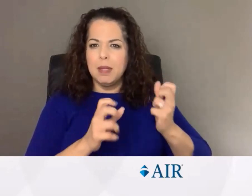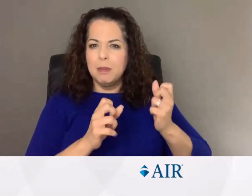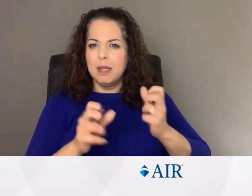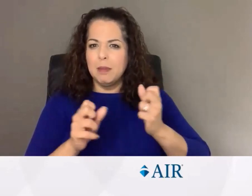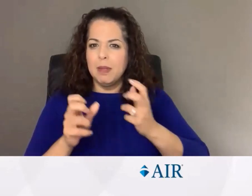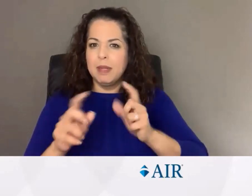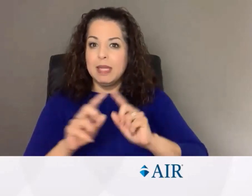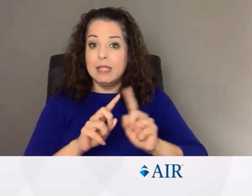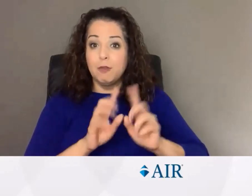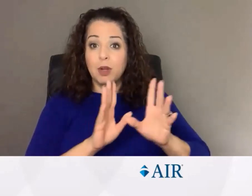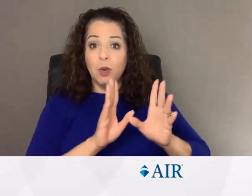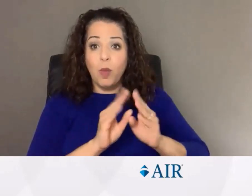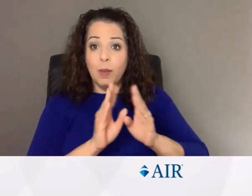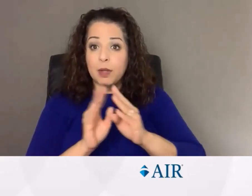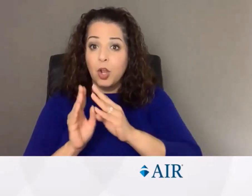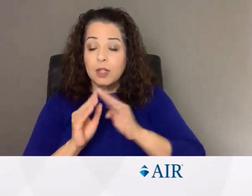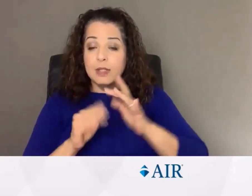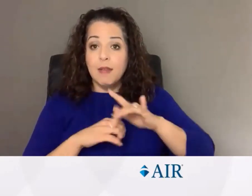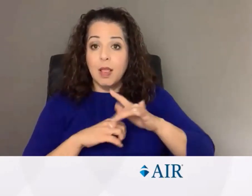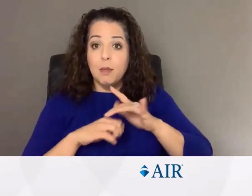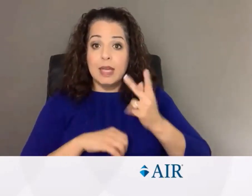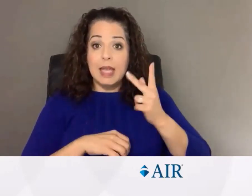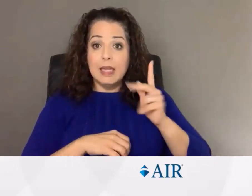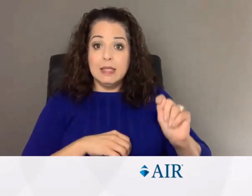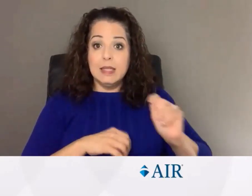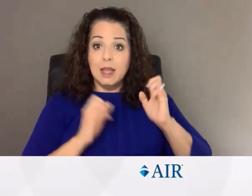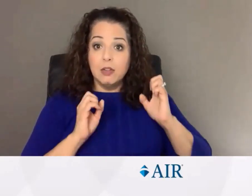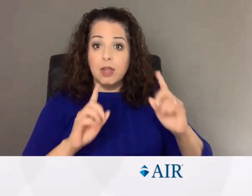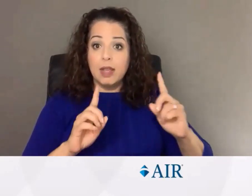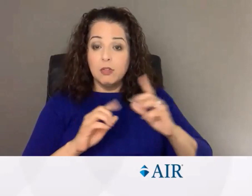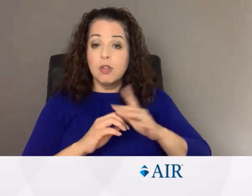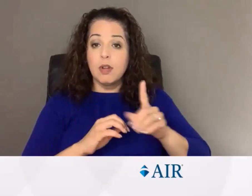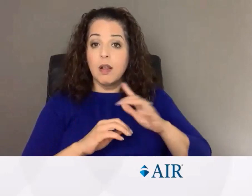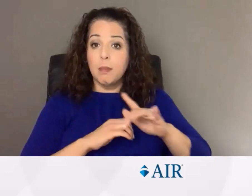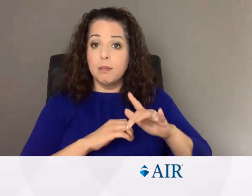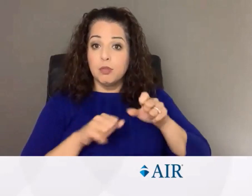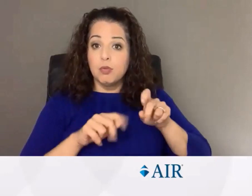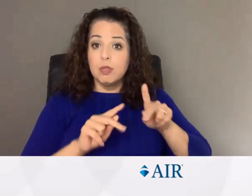and KT education opportunity available for free online.